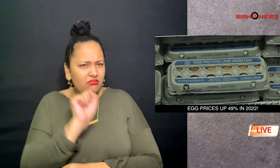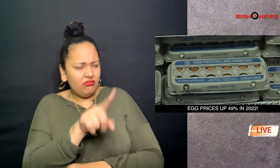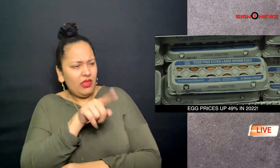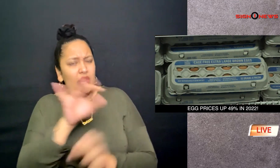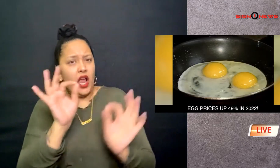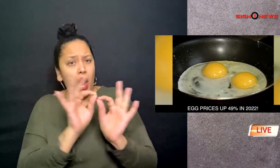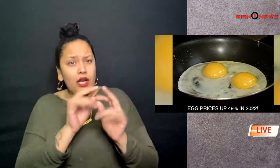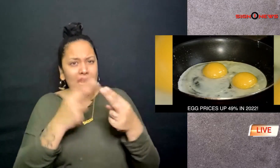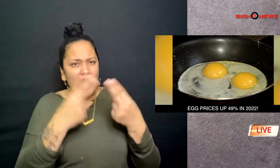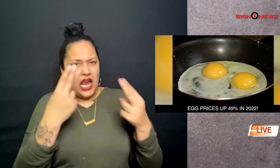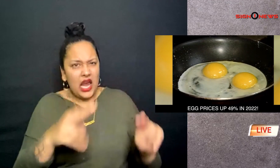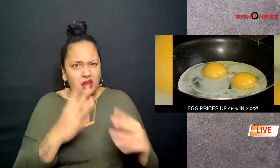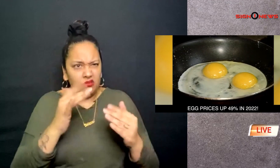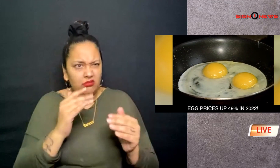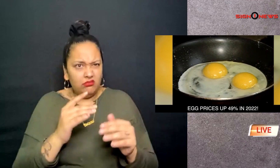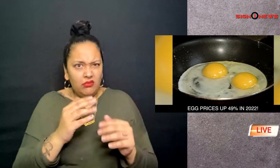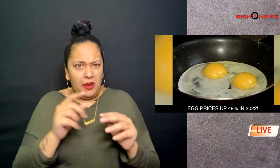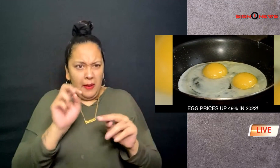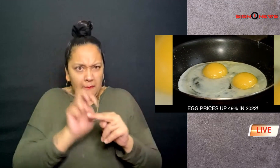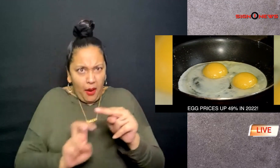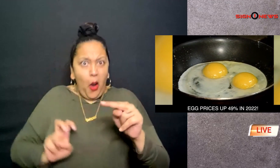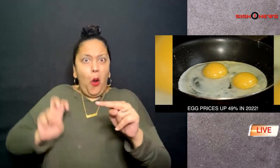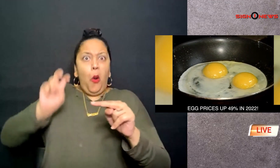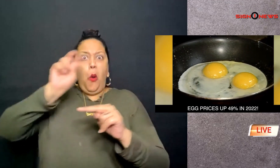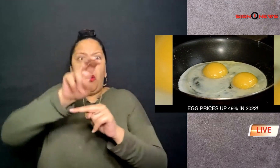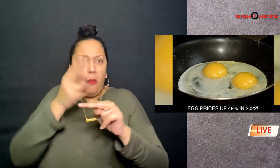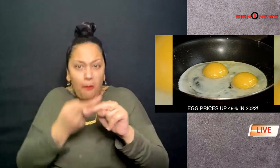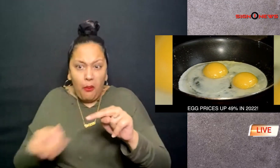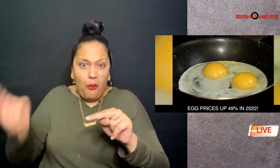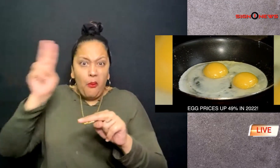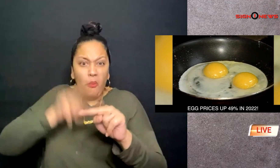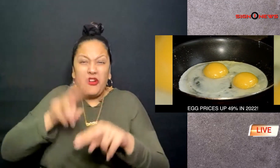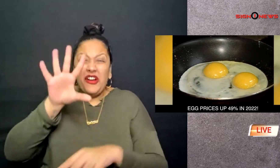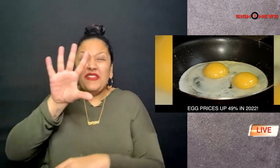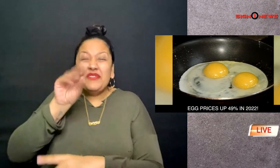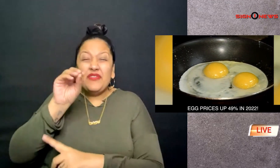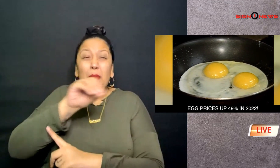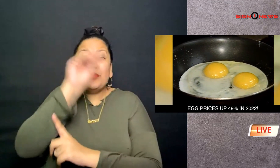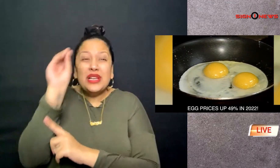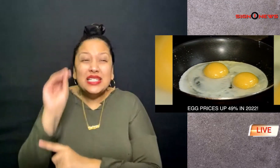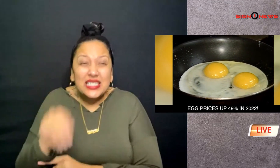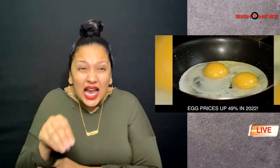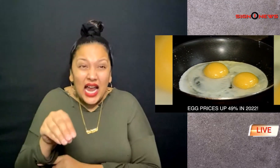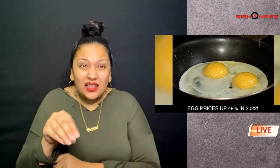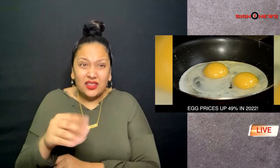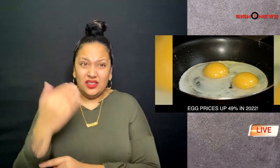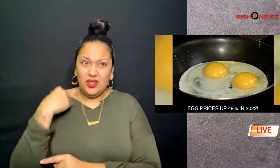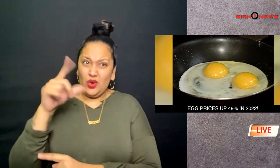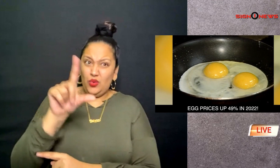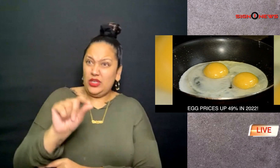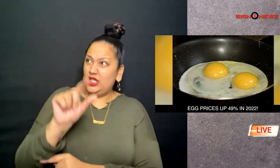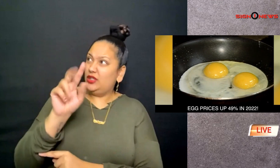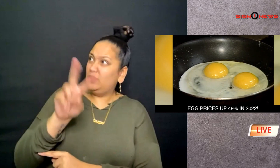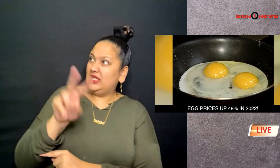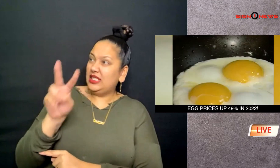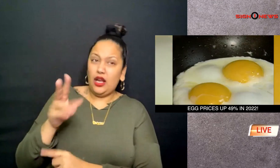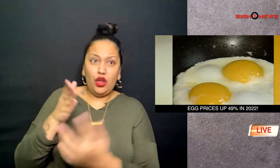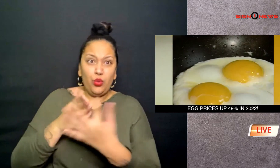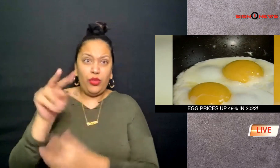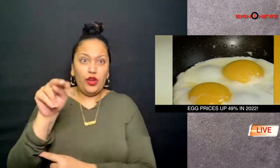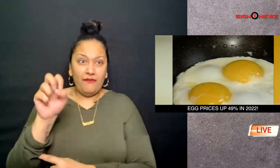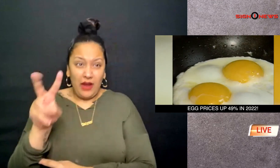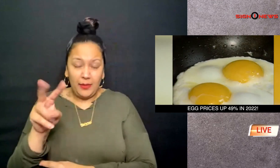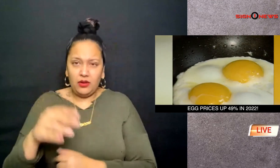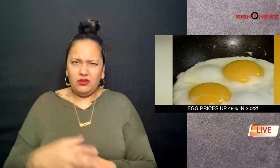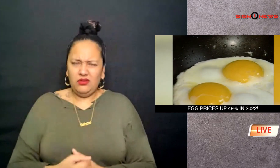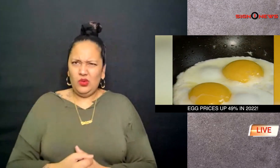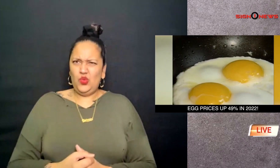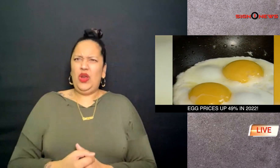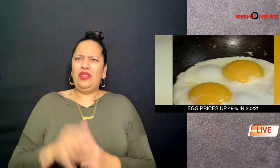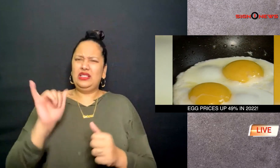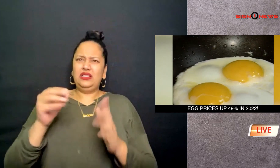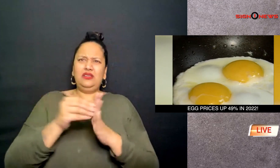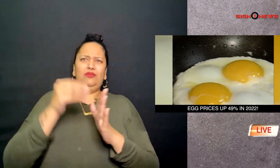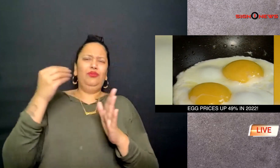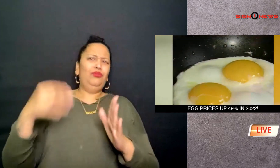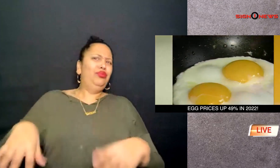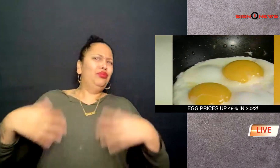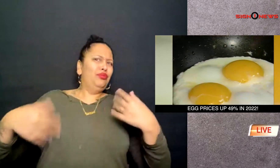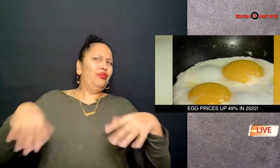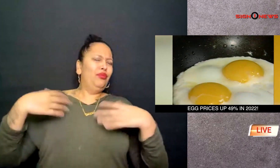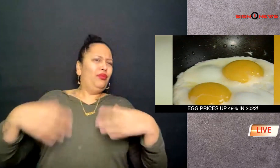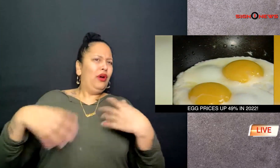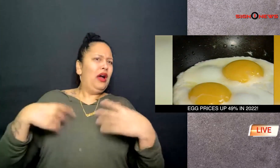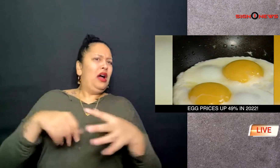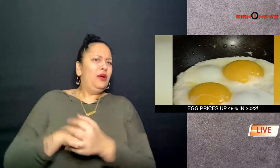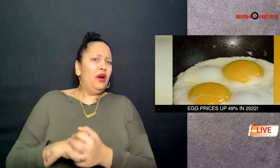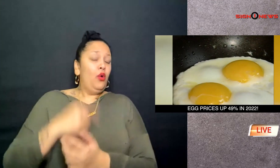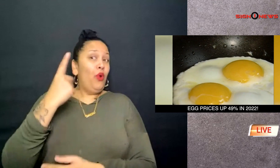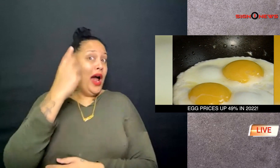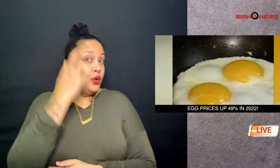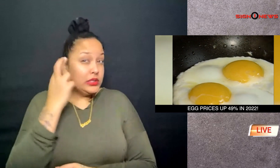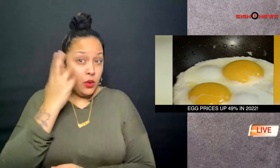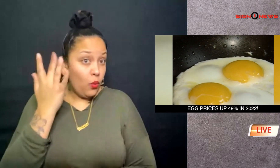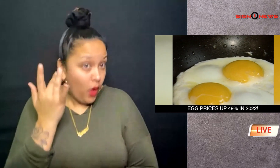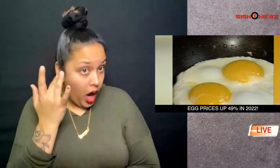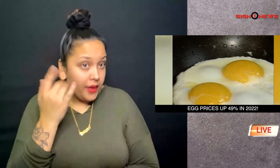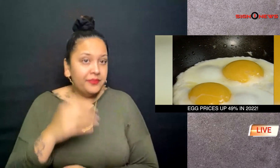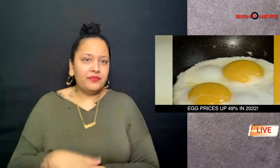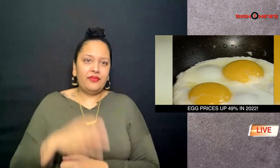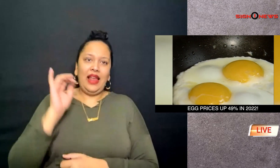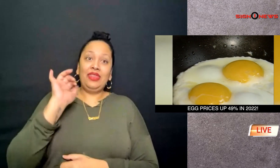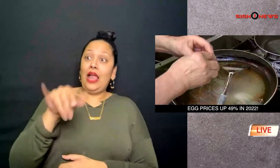the price of eggs jumped nearly 50% in 2022 through November 6 expensive one reason is